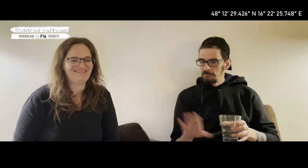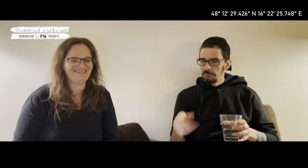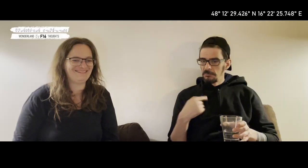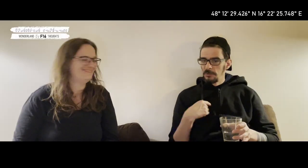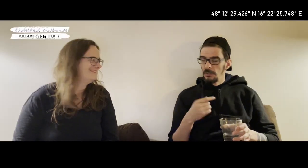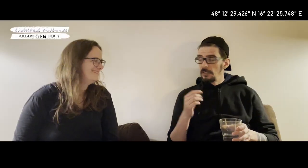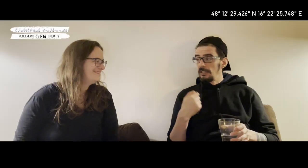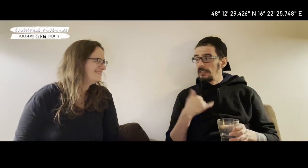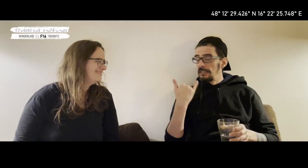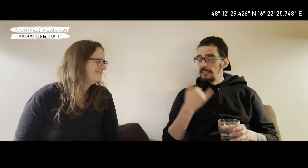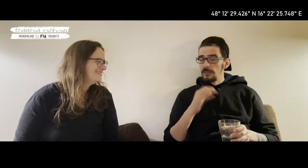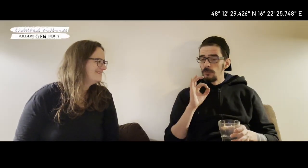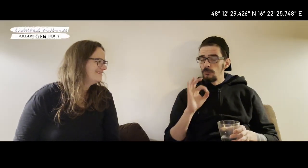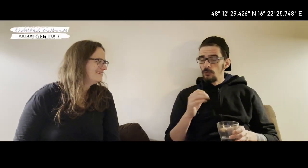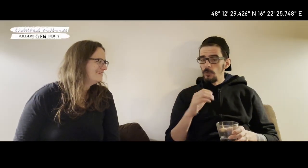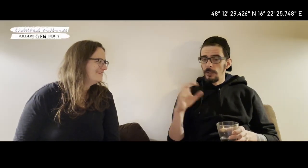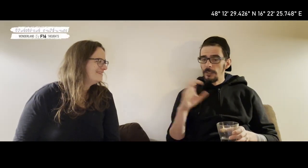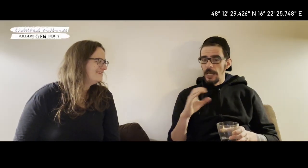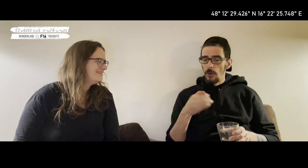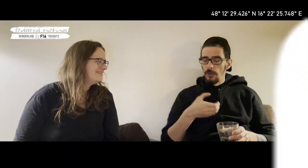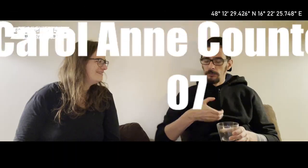Hey, I'm going to take a sip for Carol now.